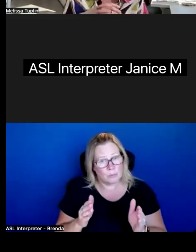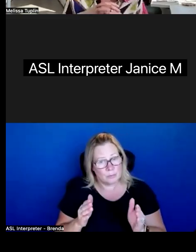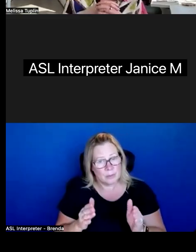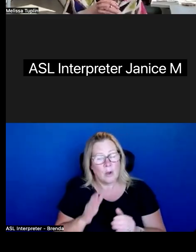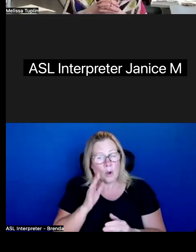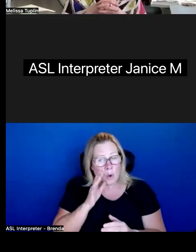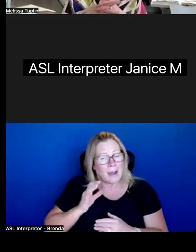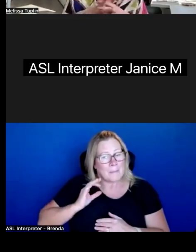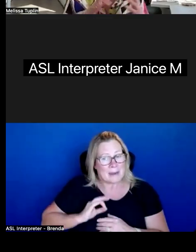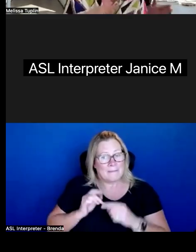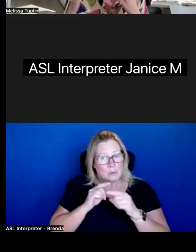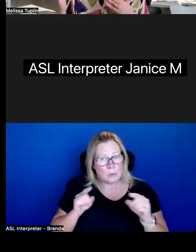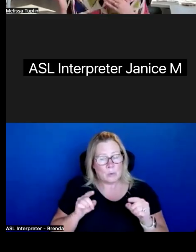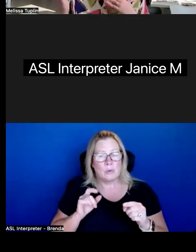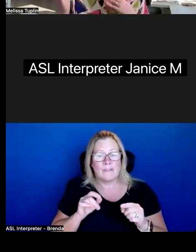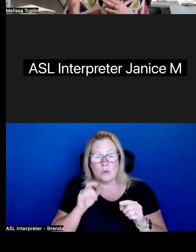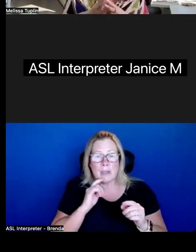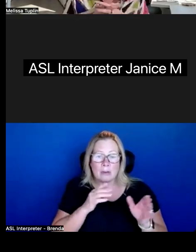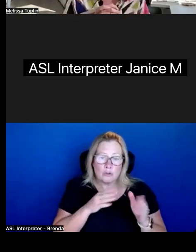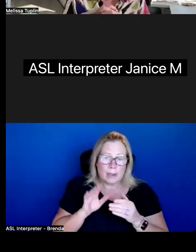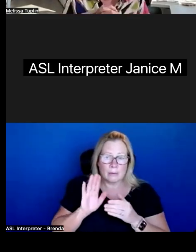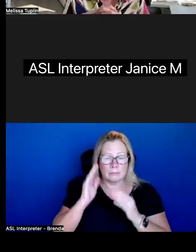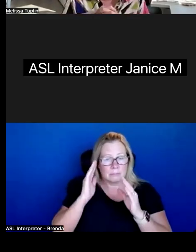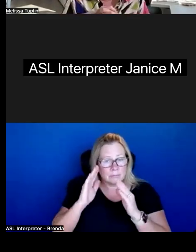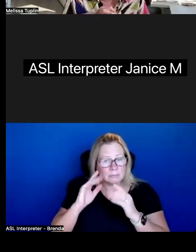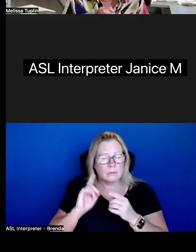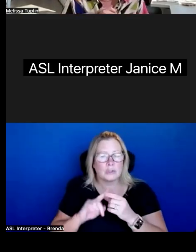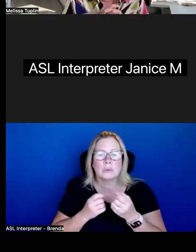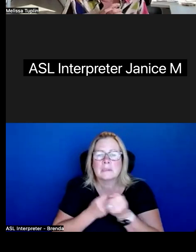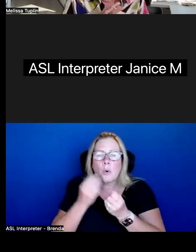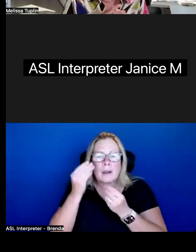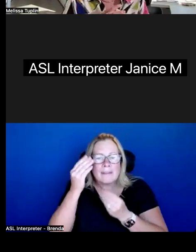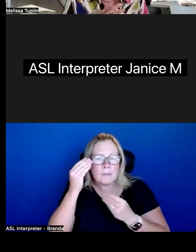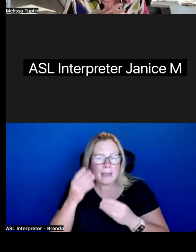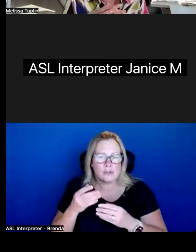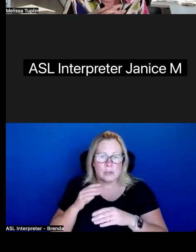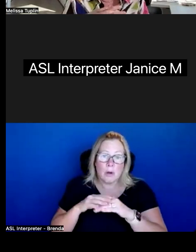your application to direct their attention to support material or information that exists